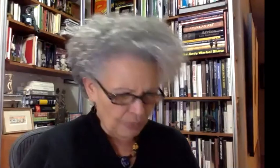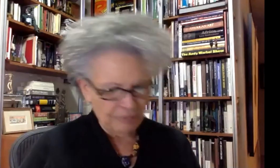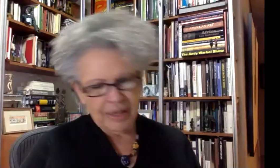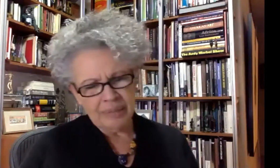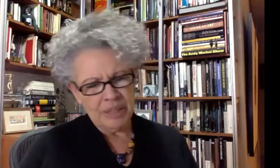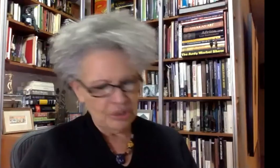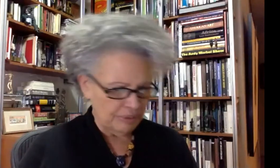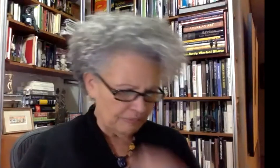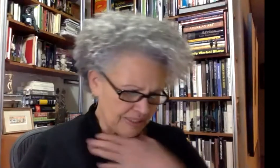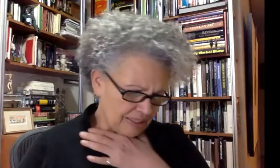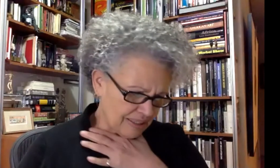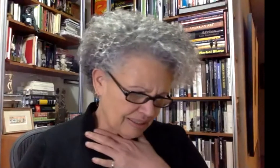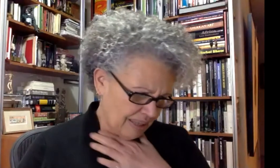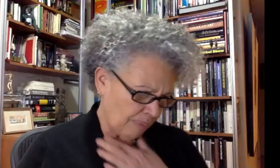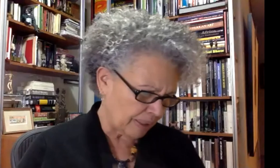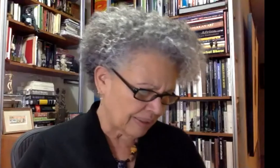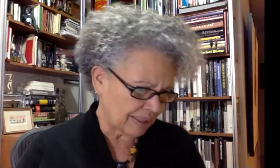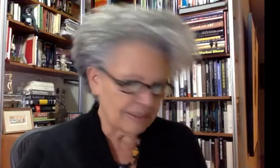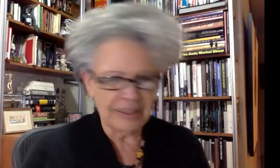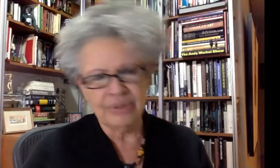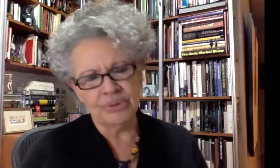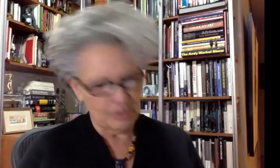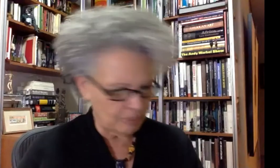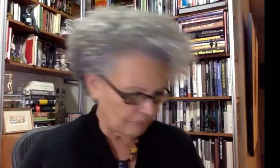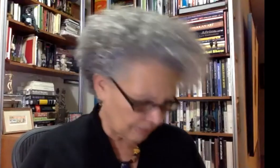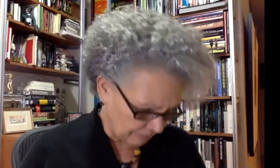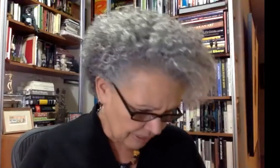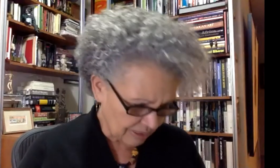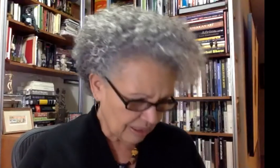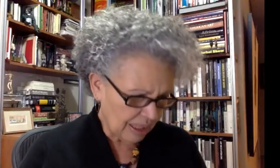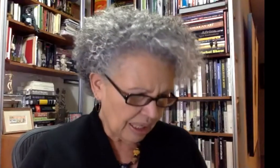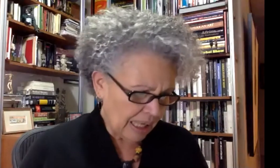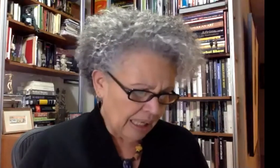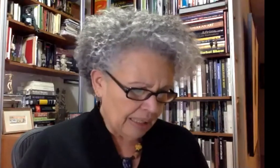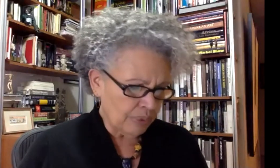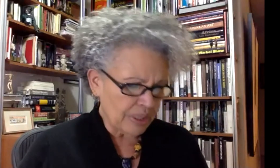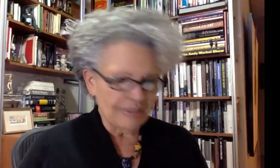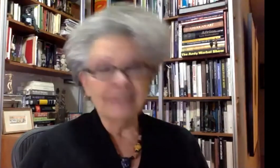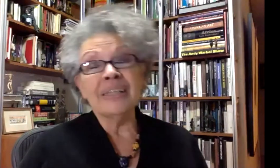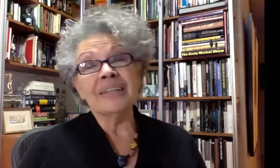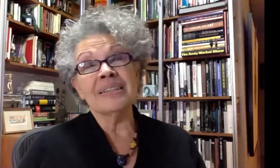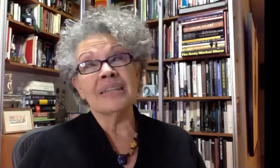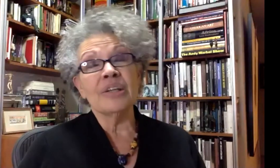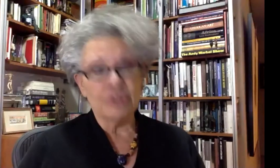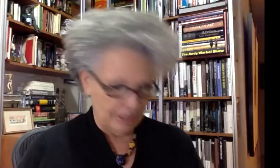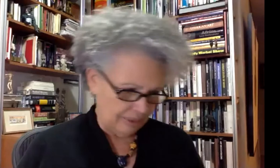inviting me to revisit this topic that continues to be relevant, in what is nearly a century